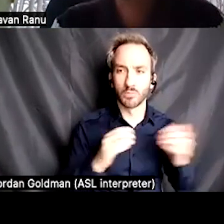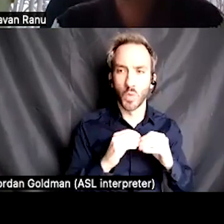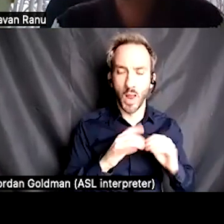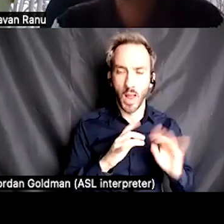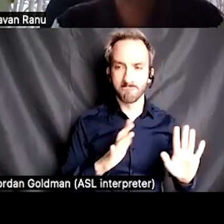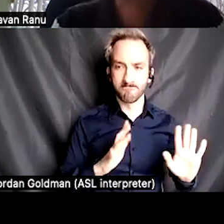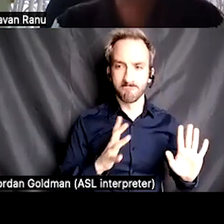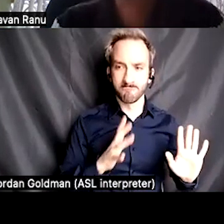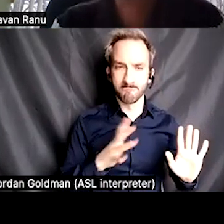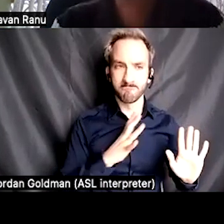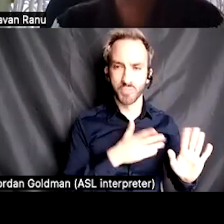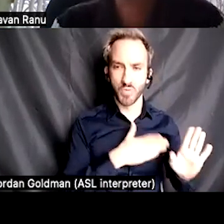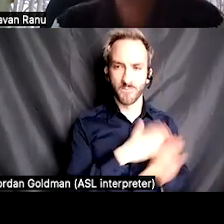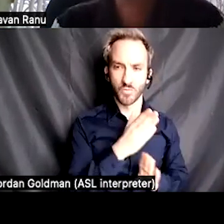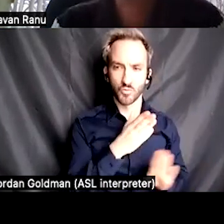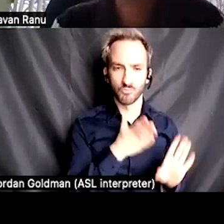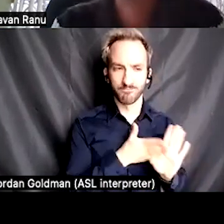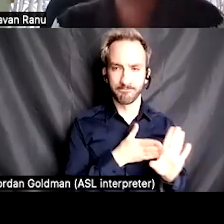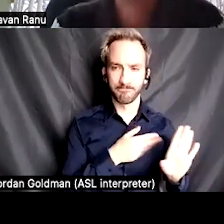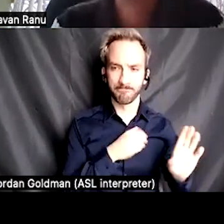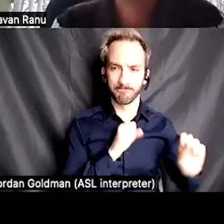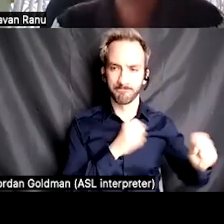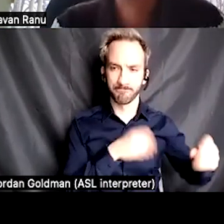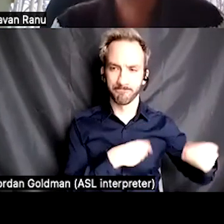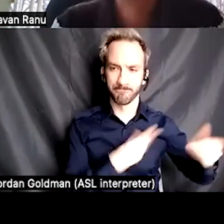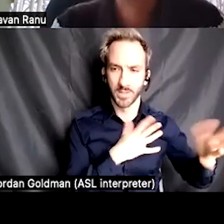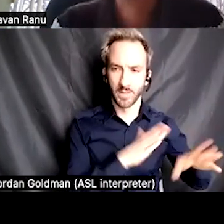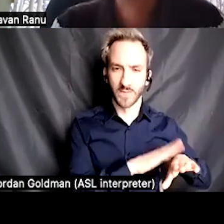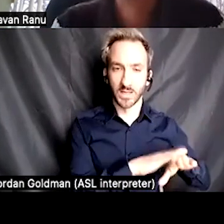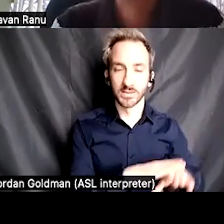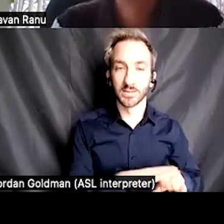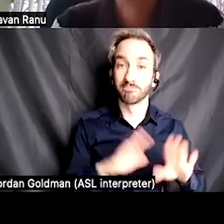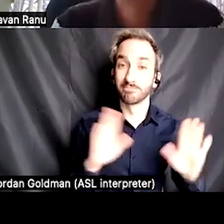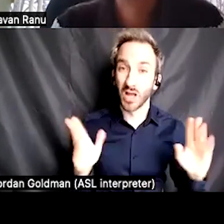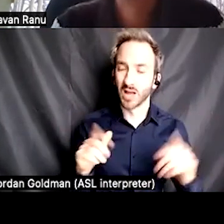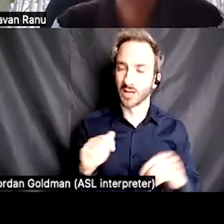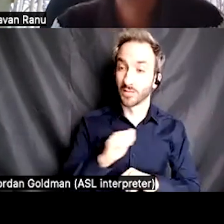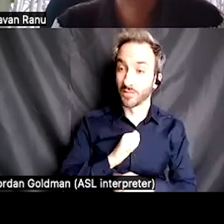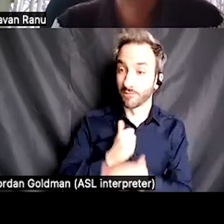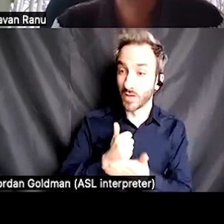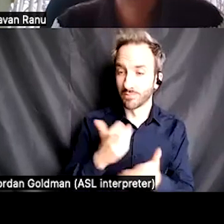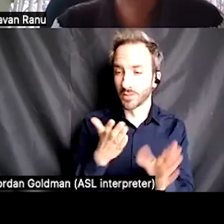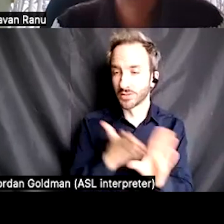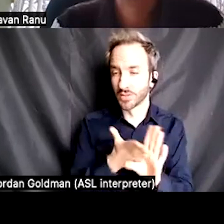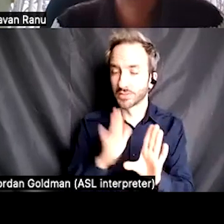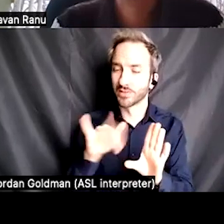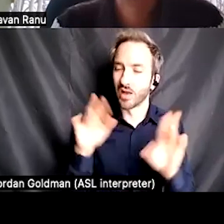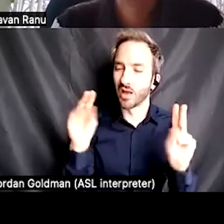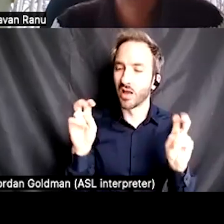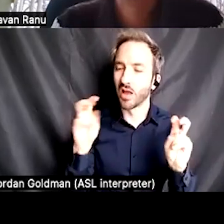But in self-help psychology and the sort of home keeping house and home section, rising bestsellers